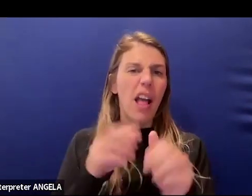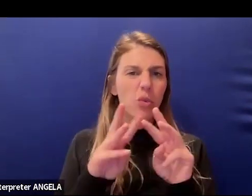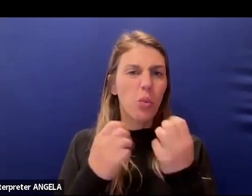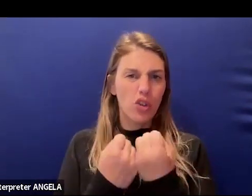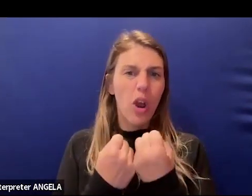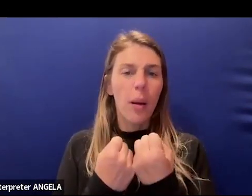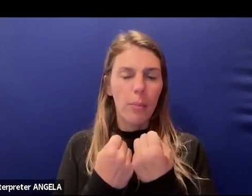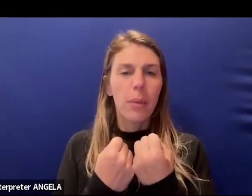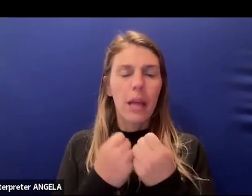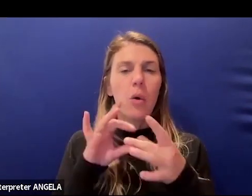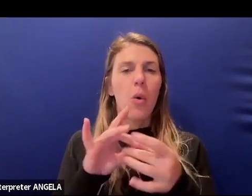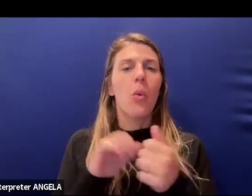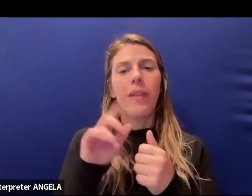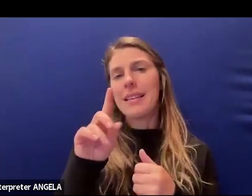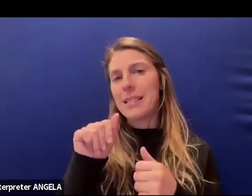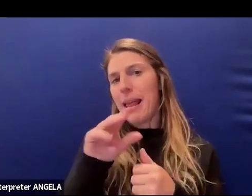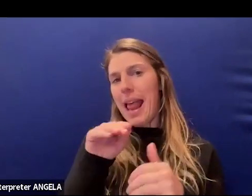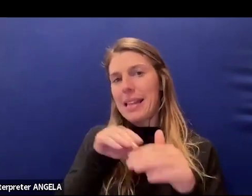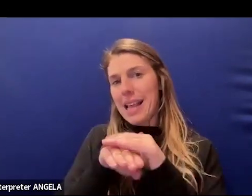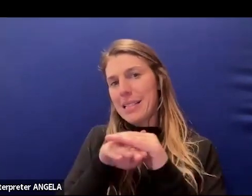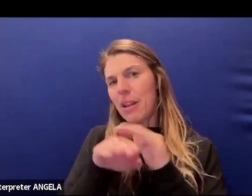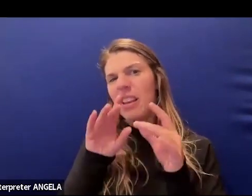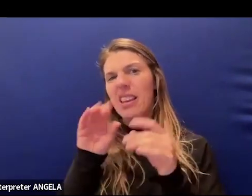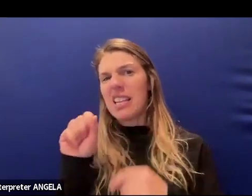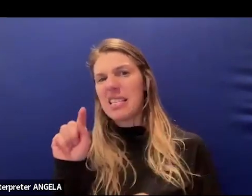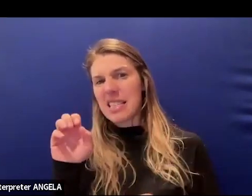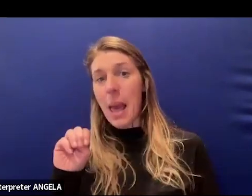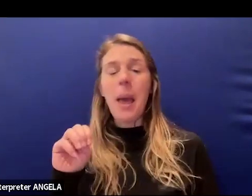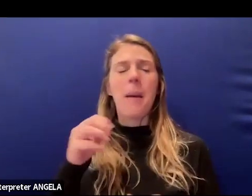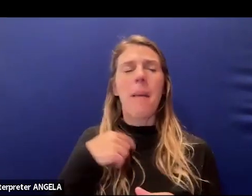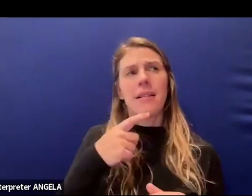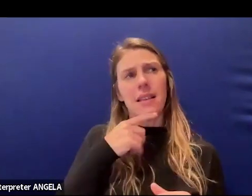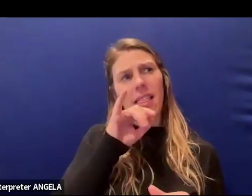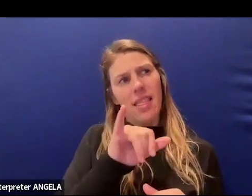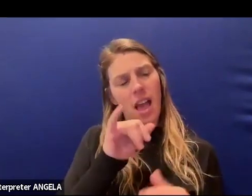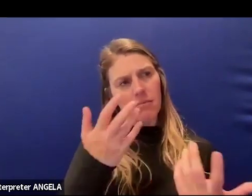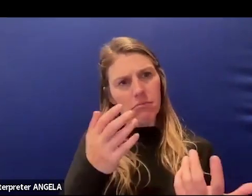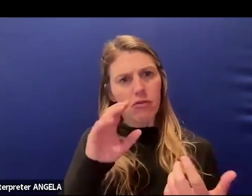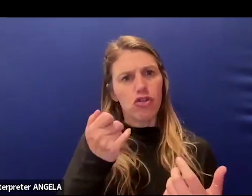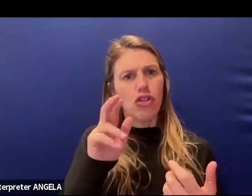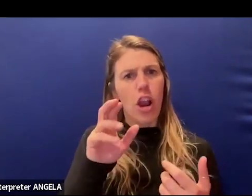workshop series on disability and accessibility in STEM. I just mentioned, "Well, accessibility chairs for conferences."